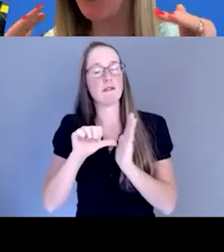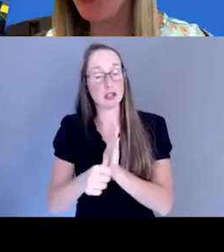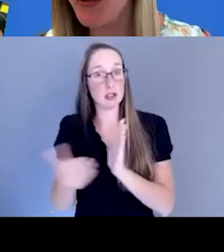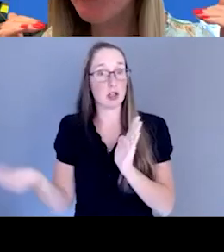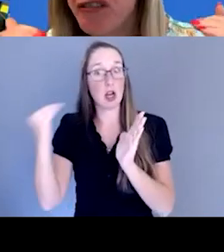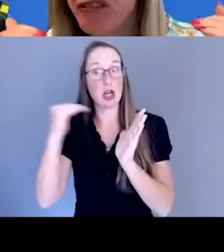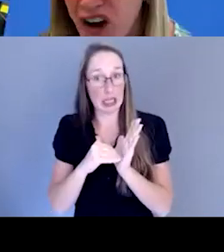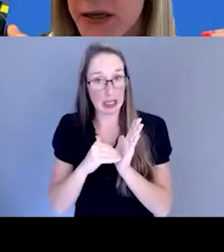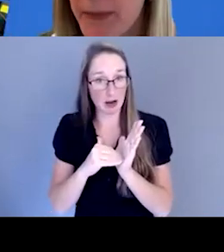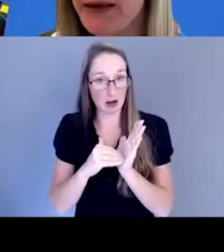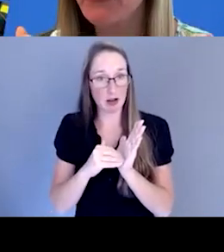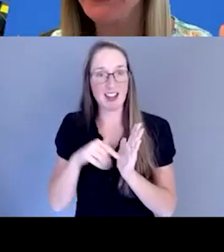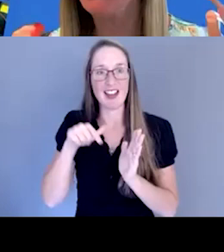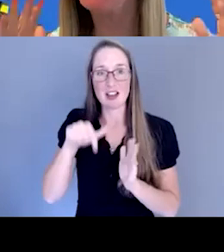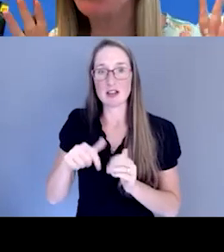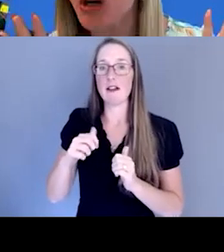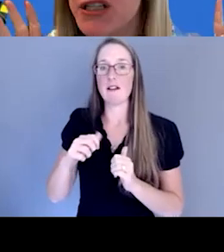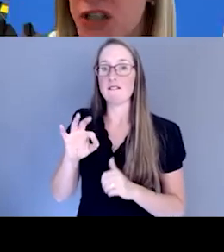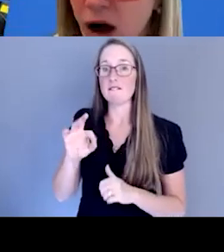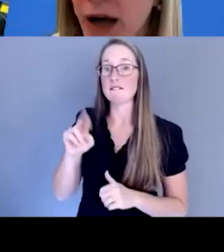This fundamentally does not